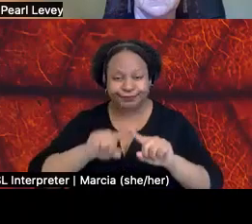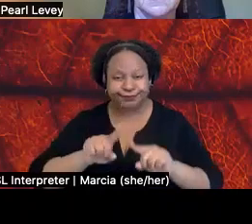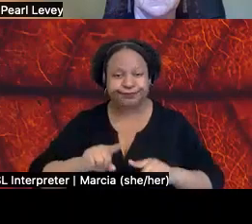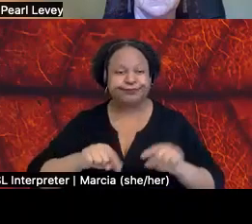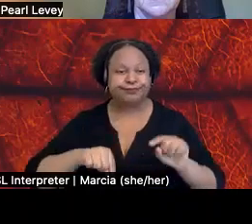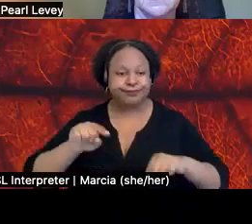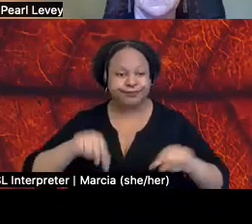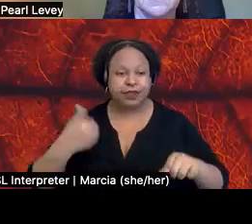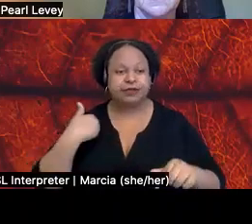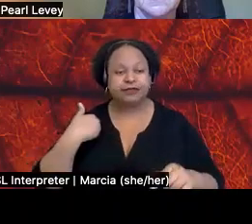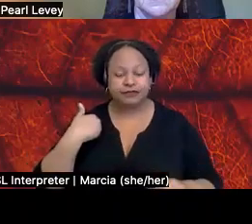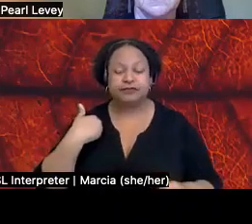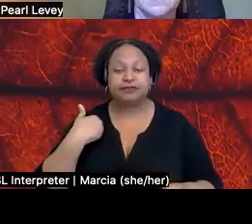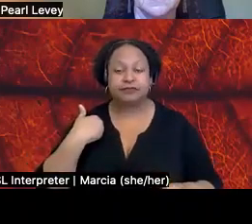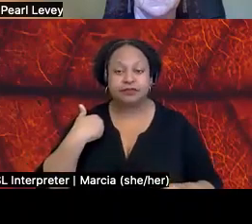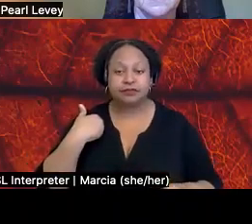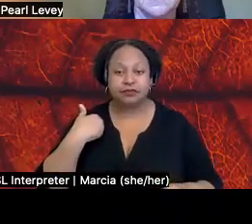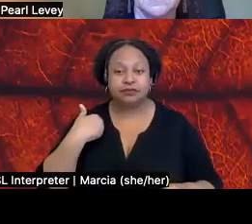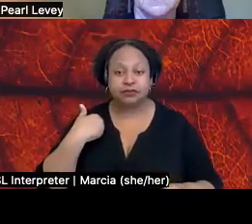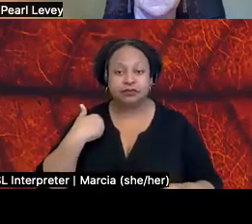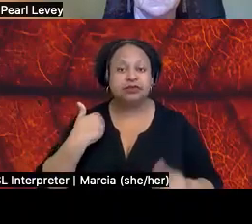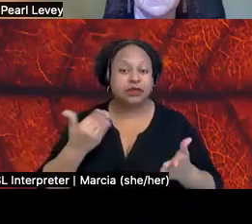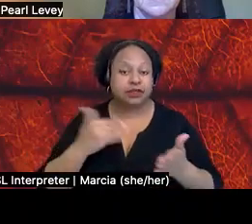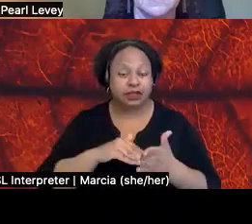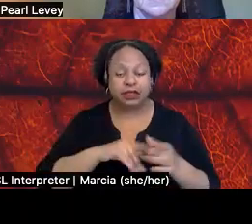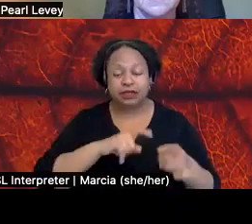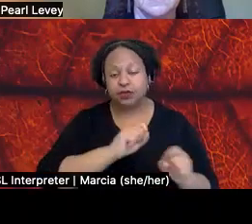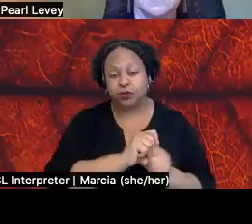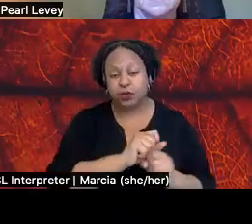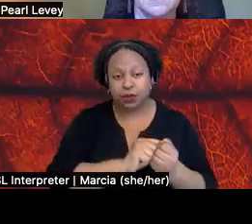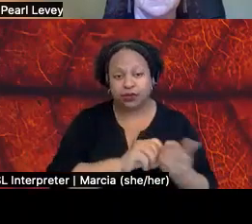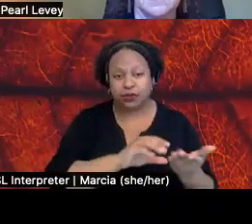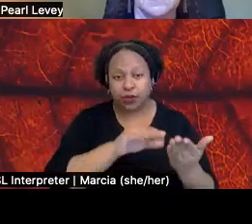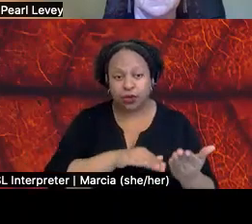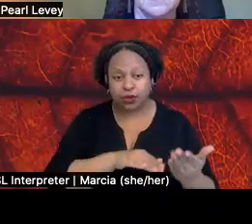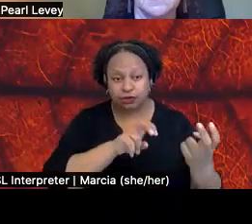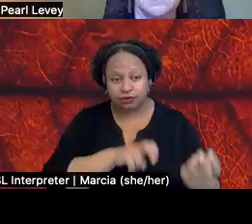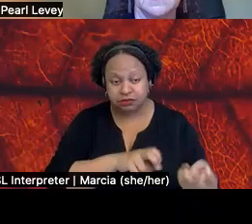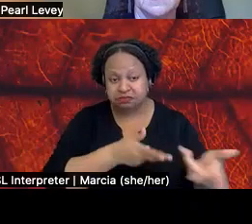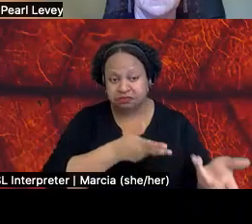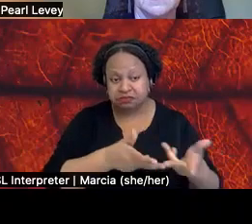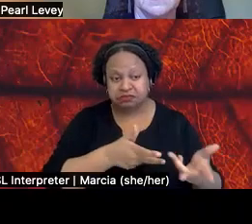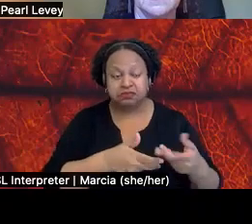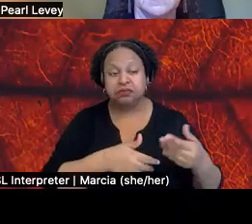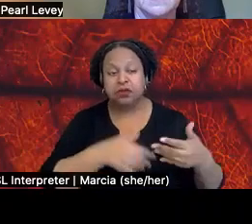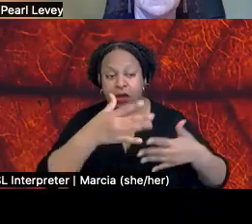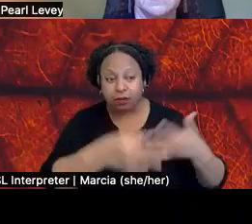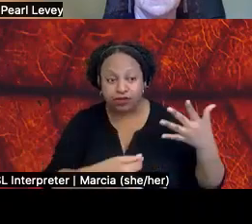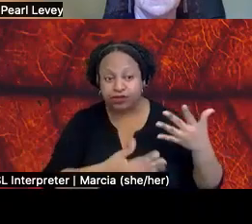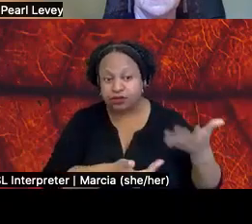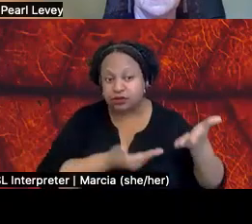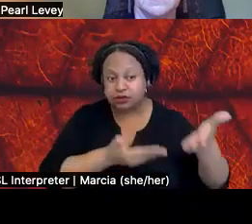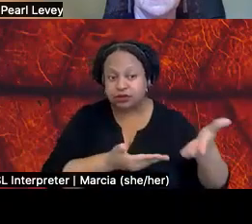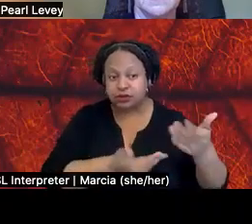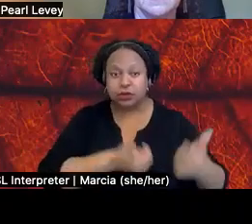again it involves working with the learner on what's available and what they would find useful. Of course there's costs that have to come into play.